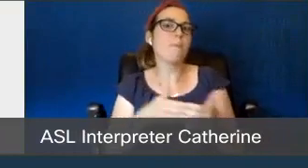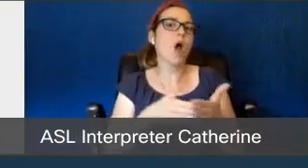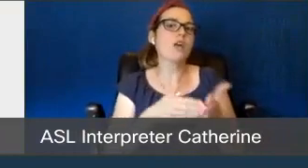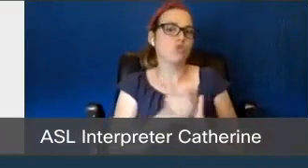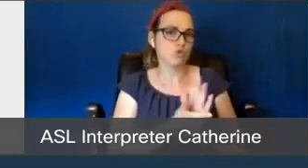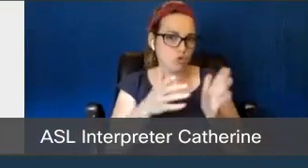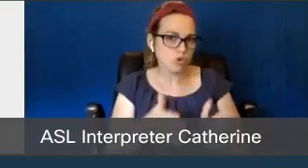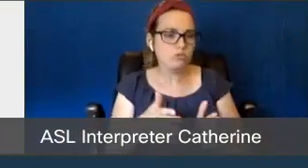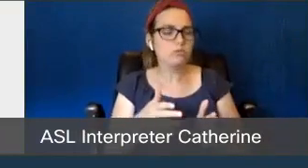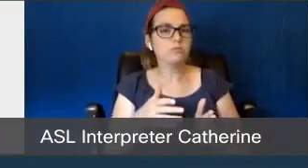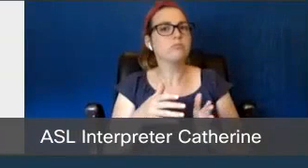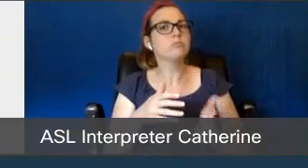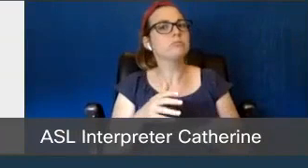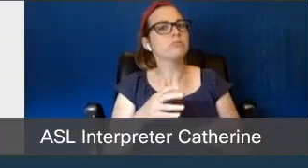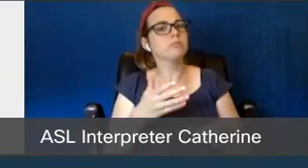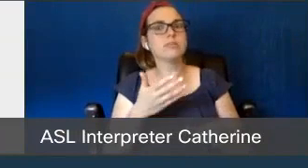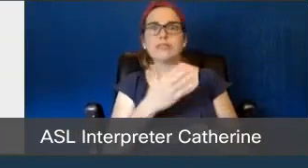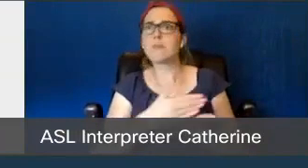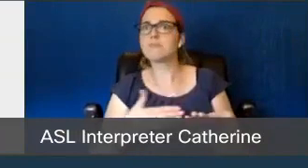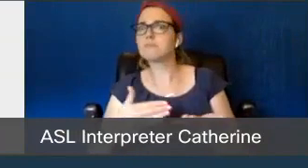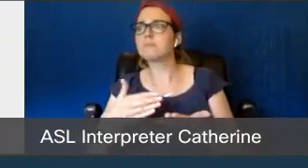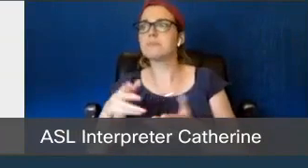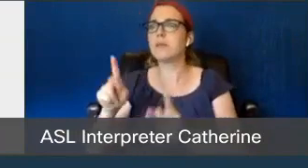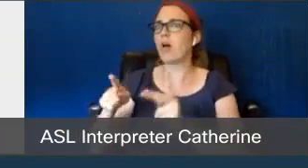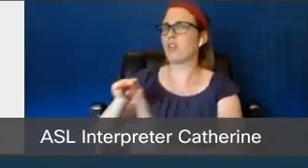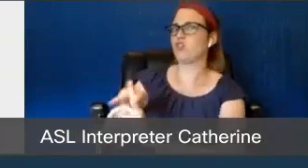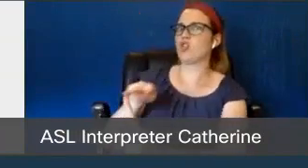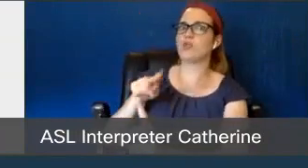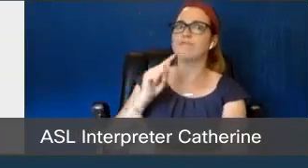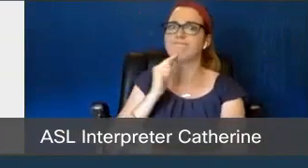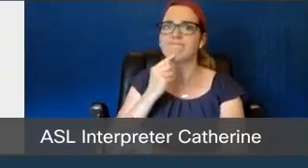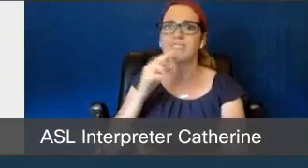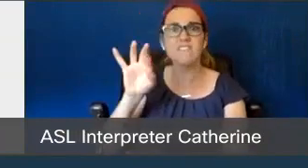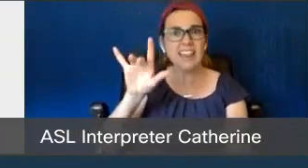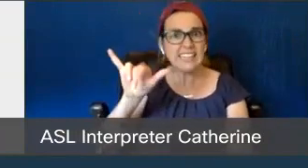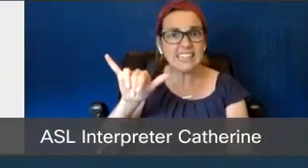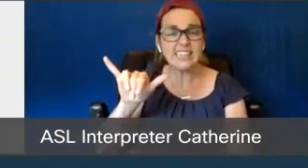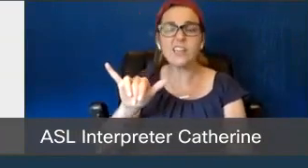some pretty substantial felonies, burglaries, home invasion, sometimes break-ins in people's own